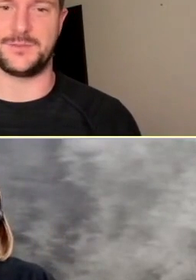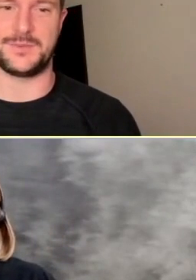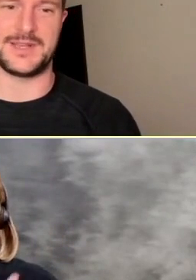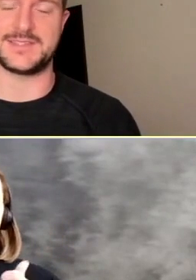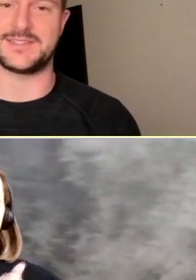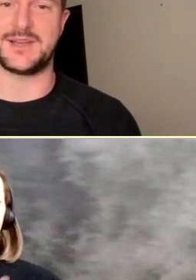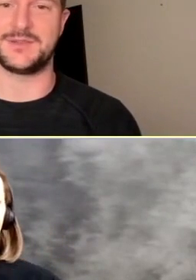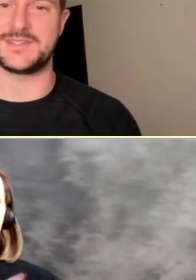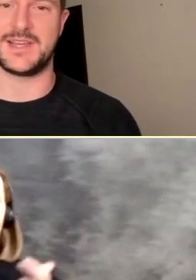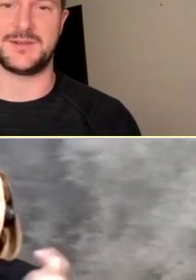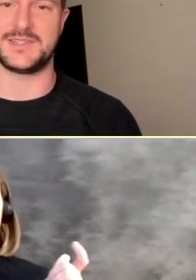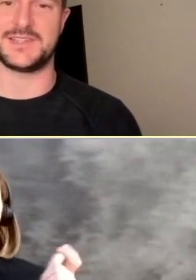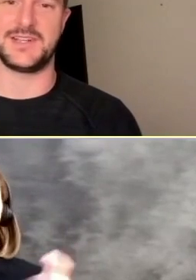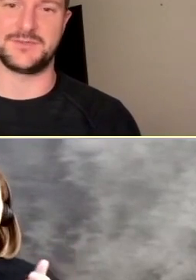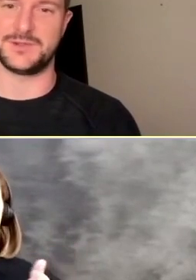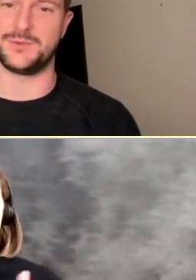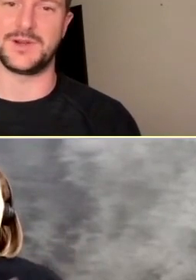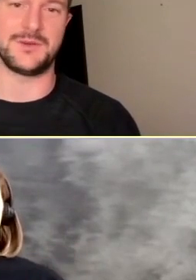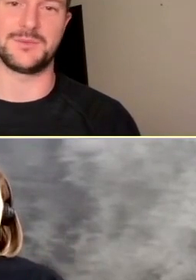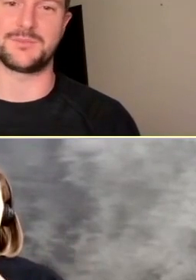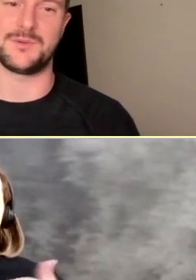from their focus whenever they see something moving a lot.